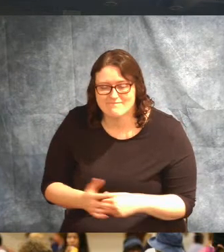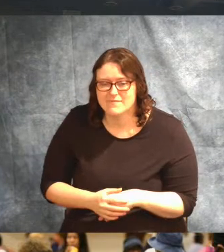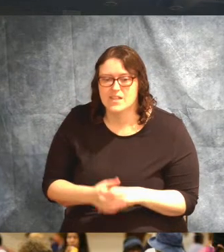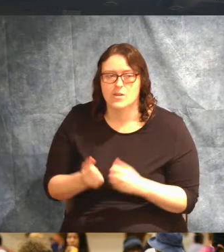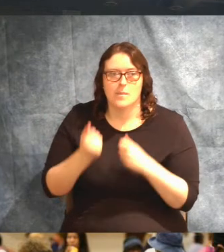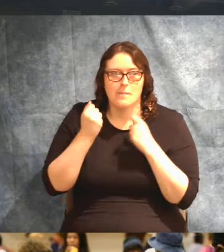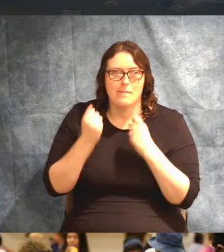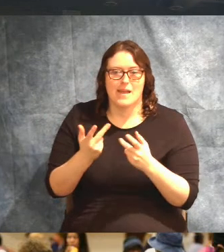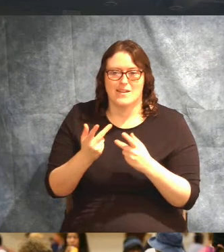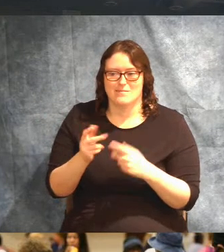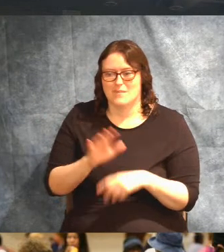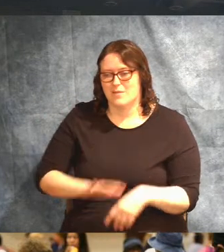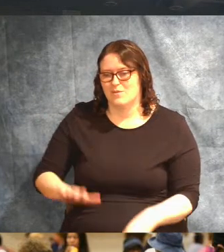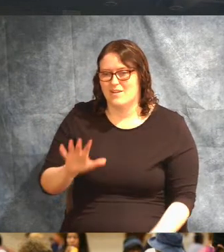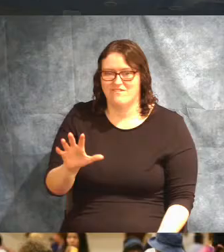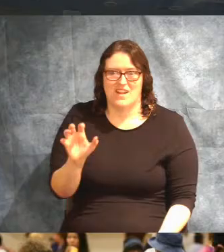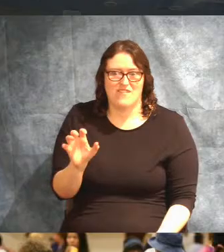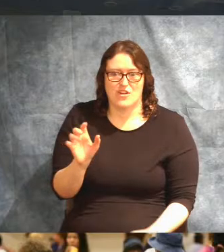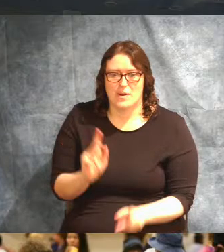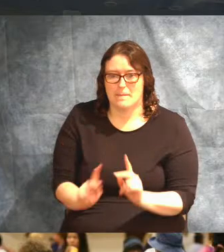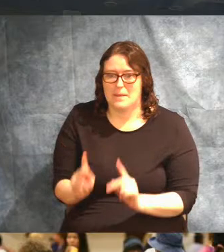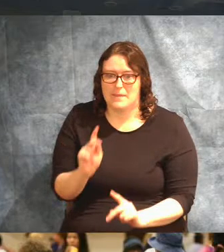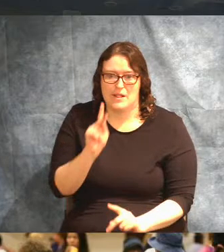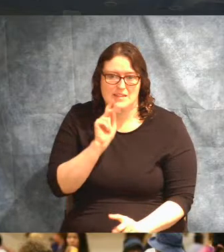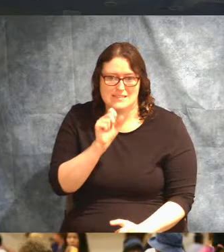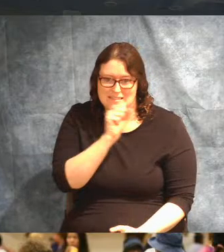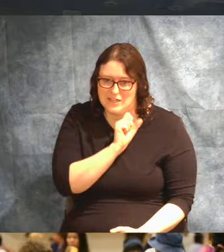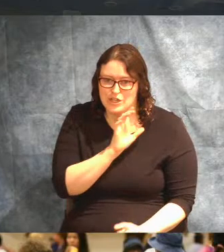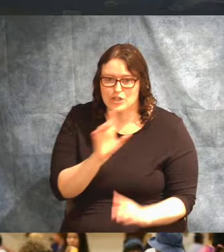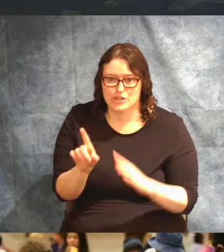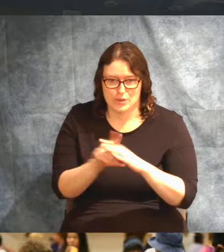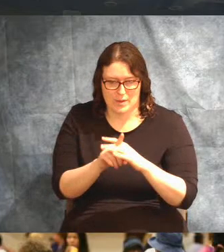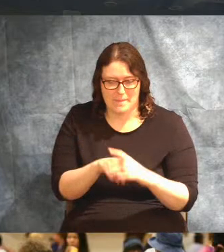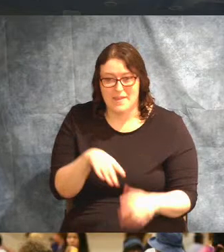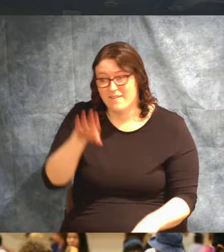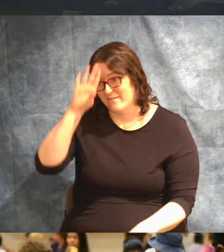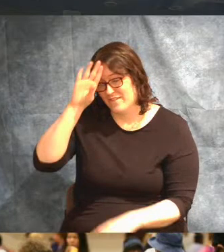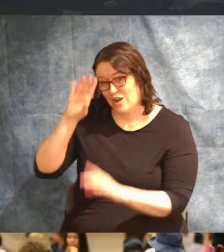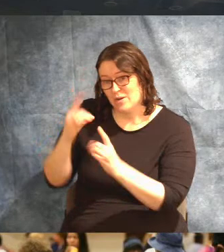maybe over 500 some seniors and even the Fire Department was about to shut us down because